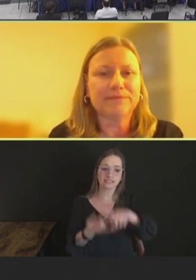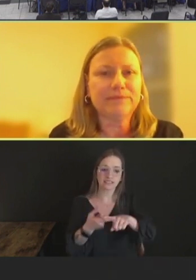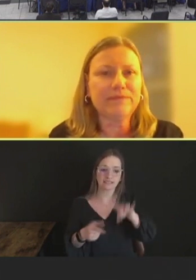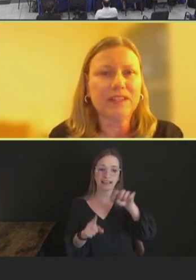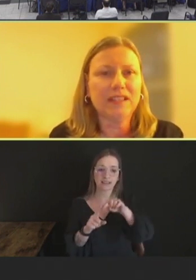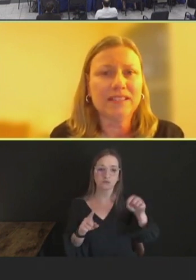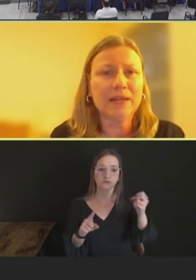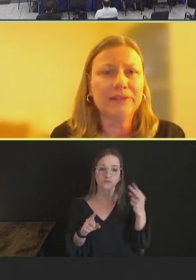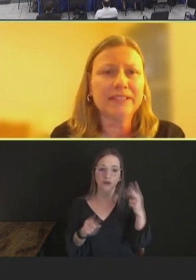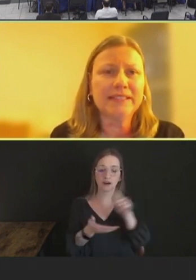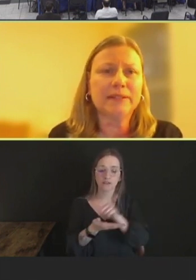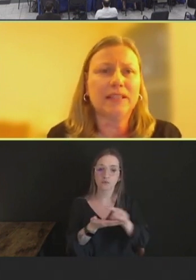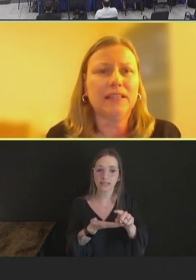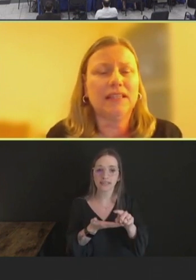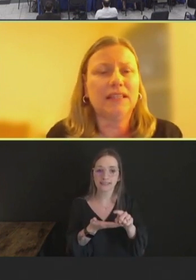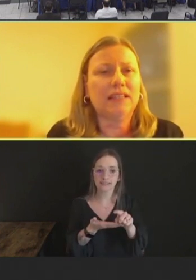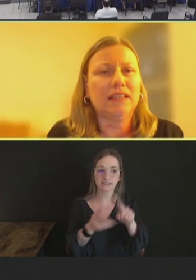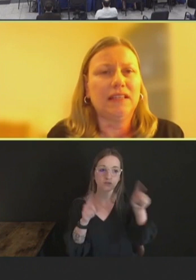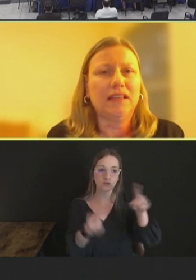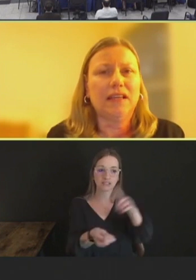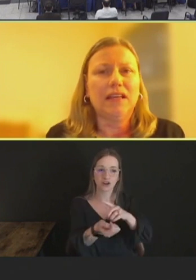Next slide, please.